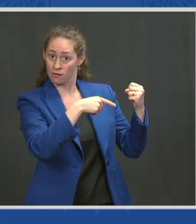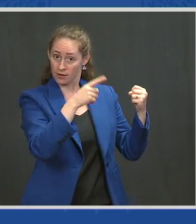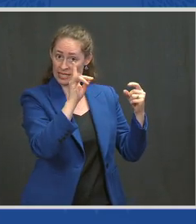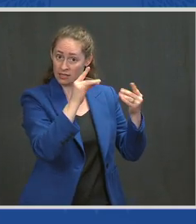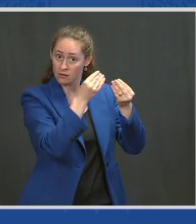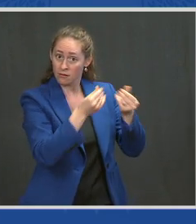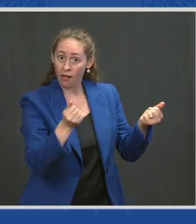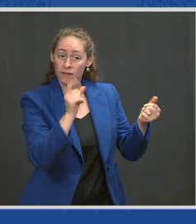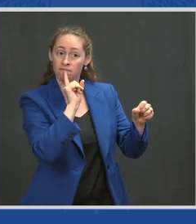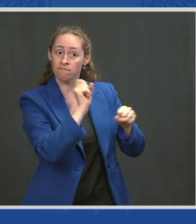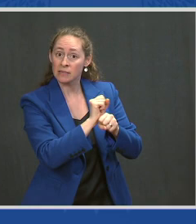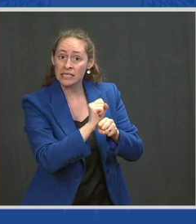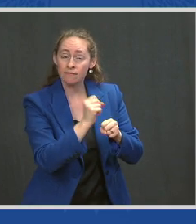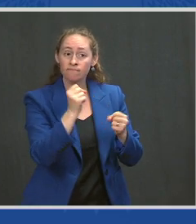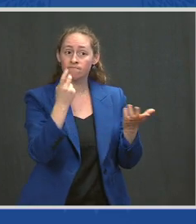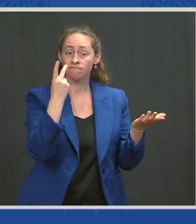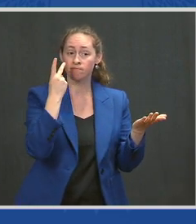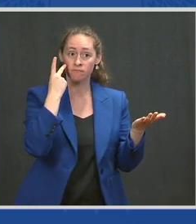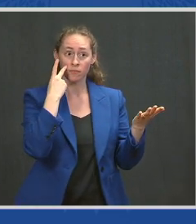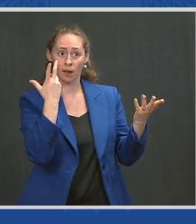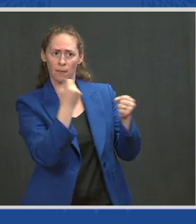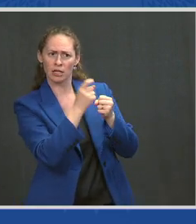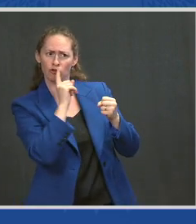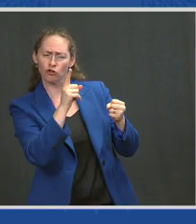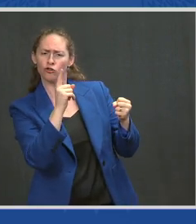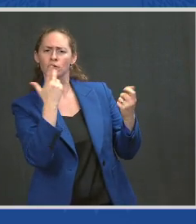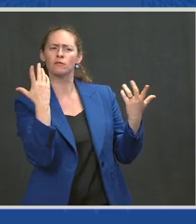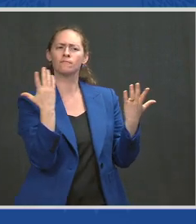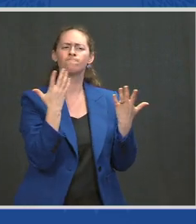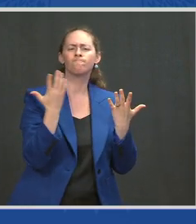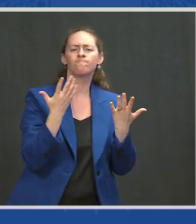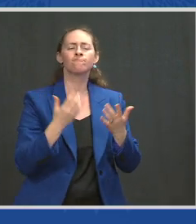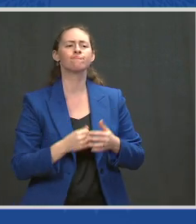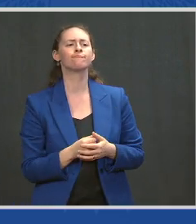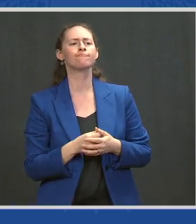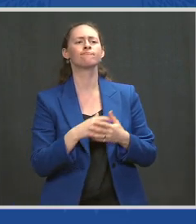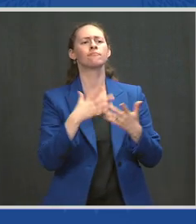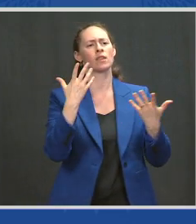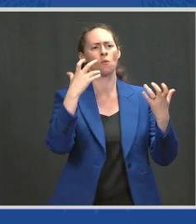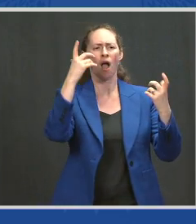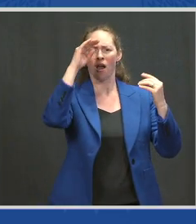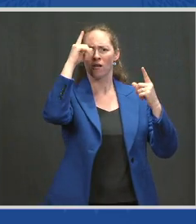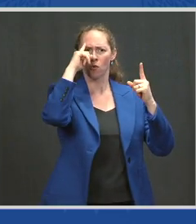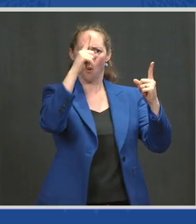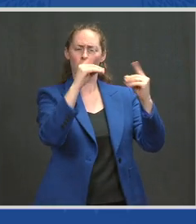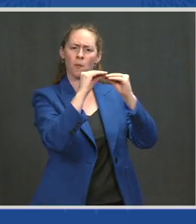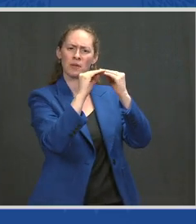Do we -- are we closer to a major strategic stability talks and progress?